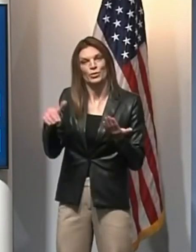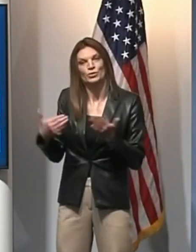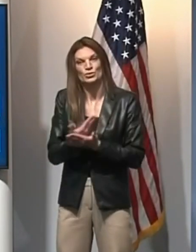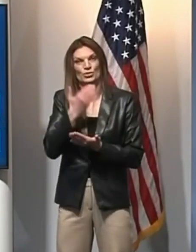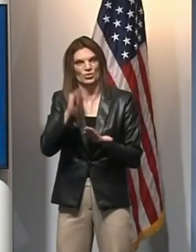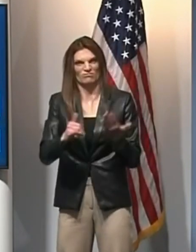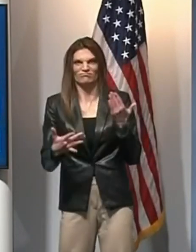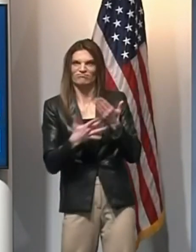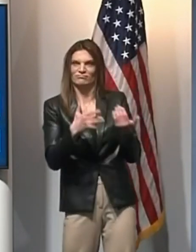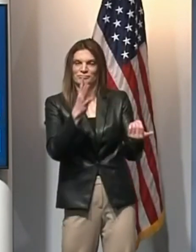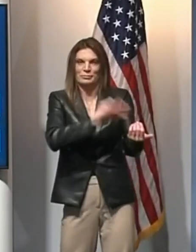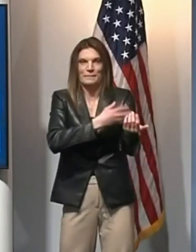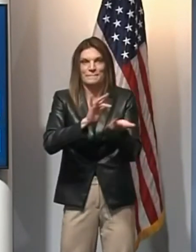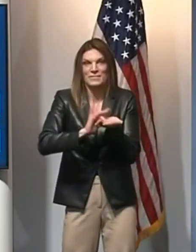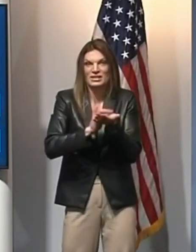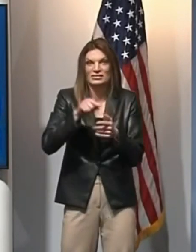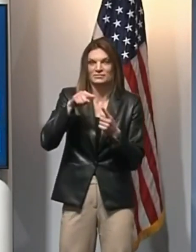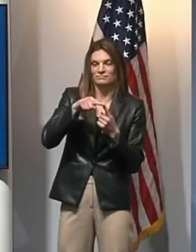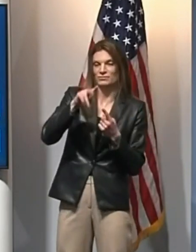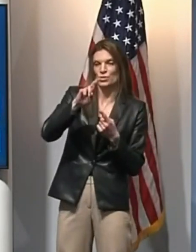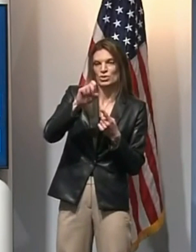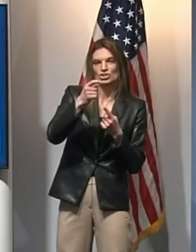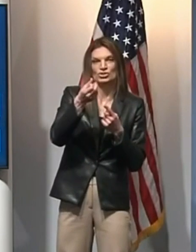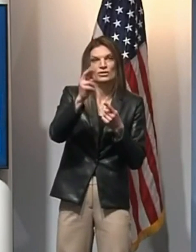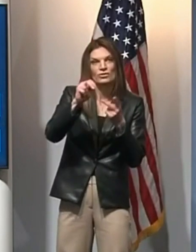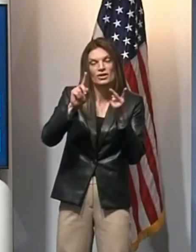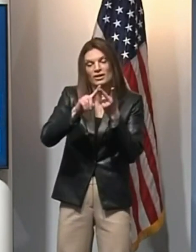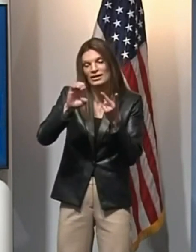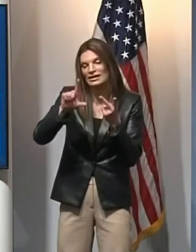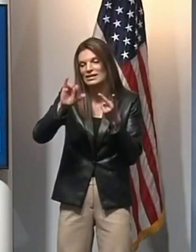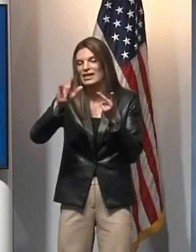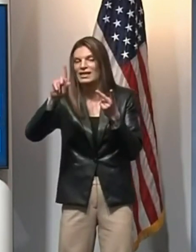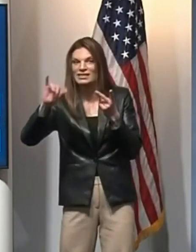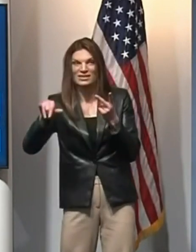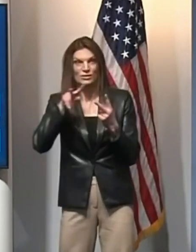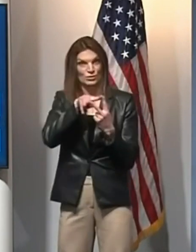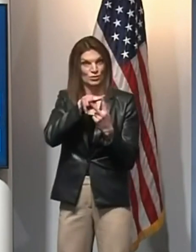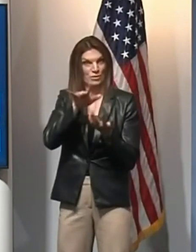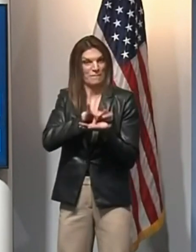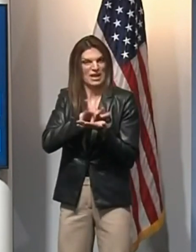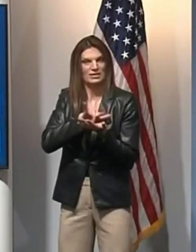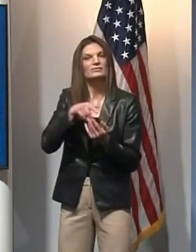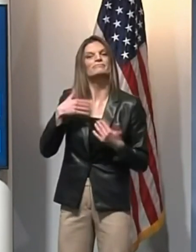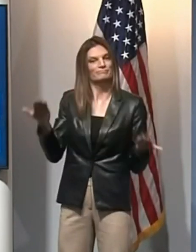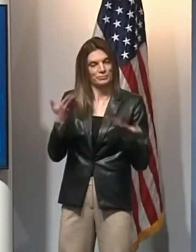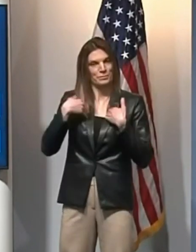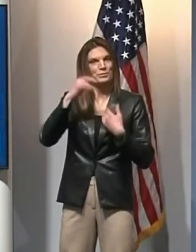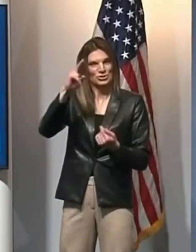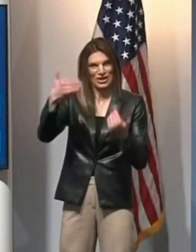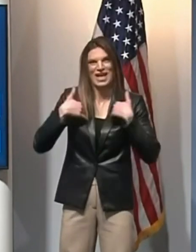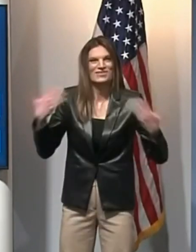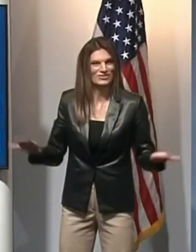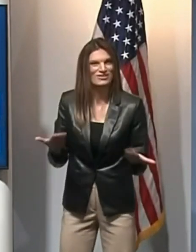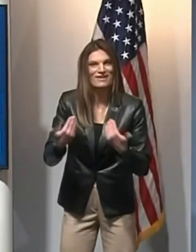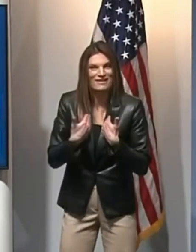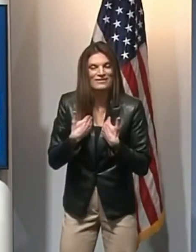AND GETTING VACCINATED. REGENERON AND ELI LILLY TREATMENTS ARE AVAILABLE AT A